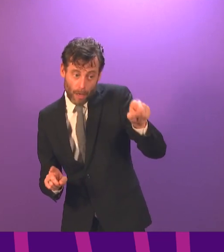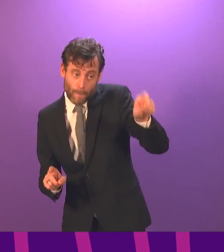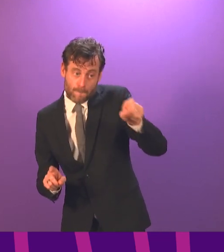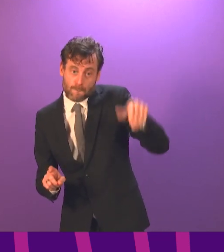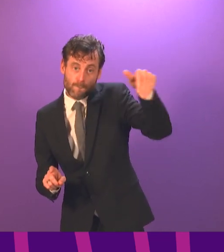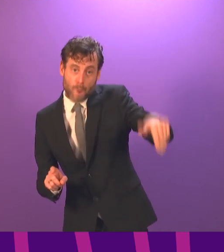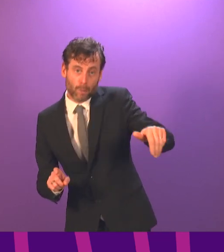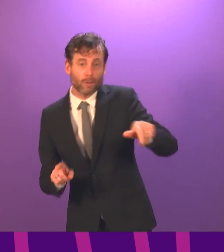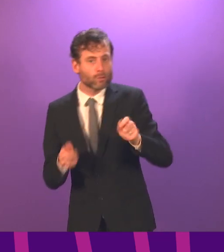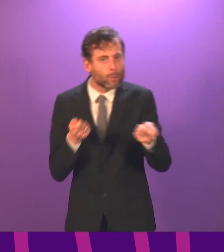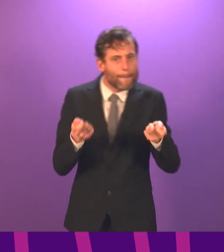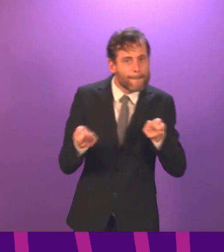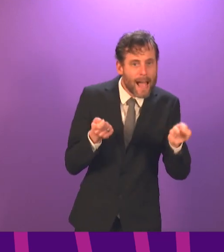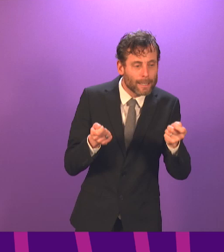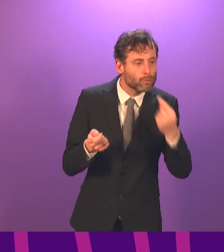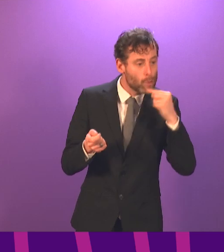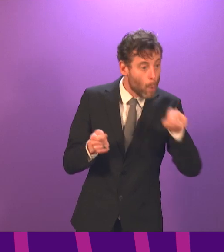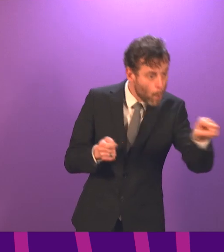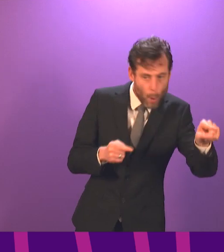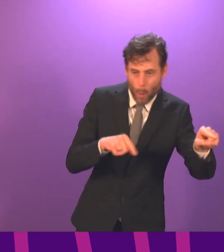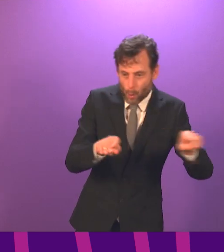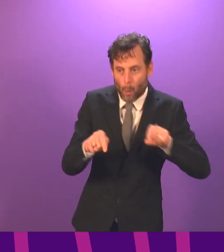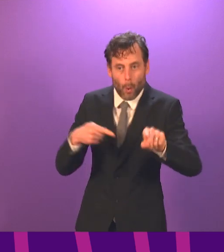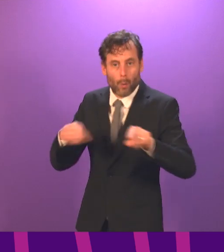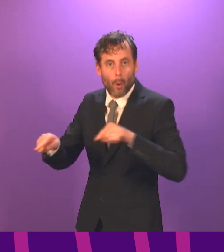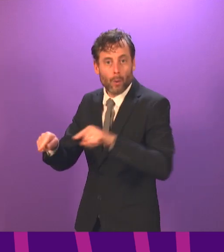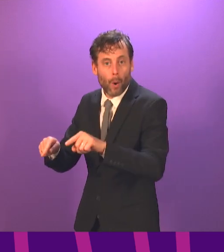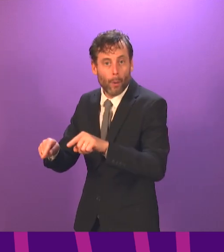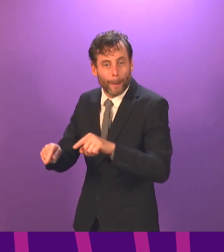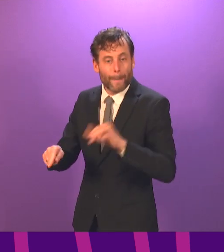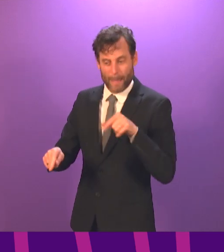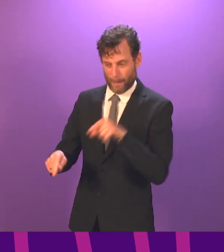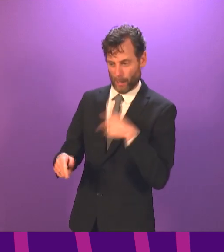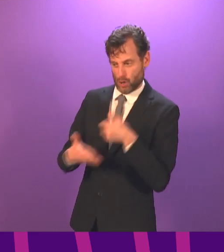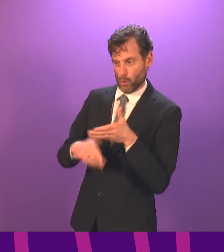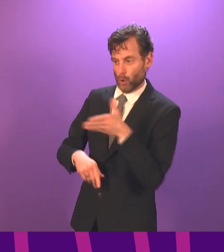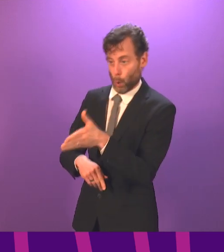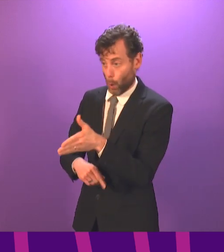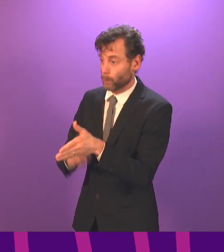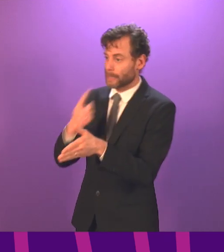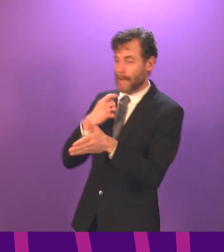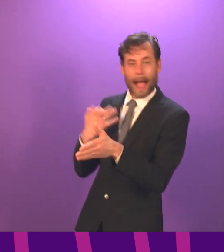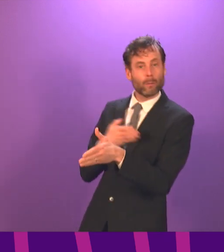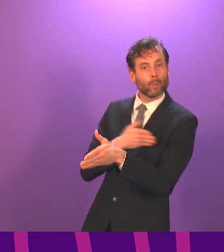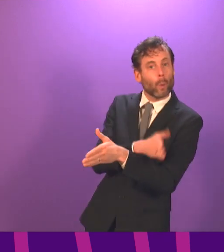be required to vote at a polling station that is not the one that they would usually vote at? Graeme Dey: